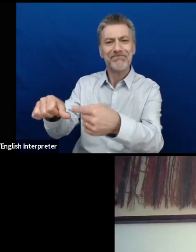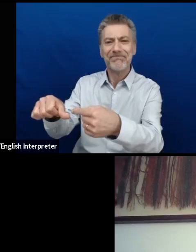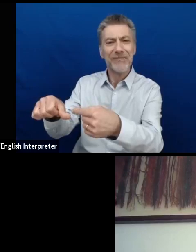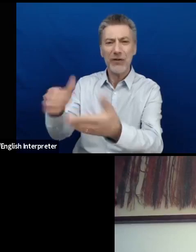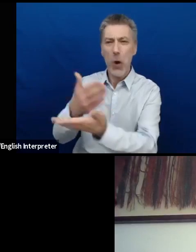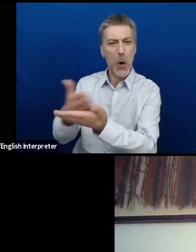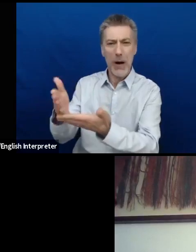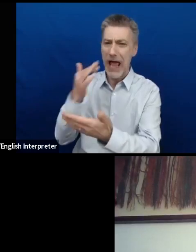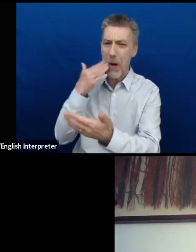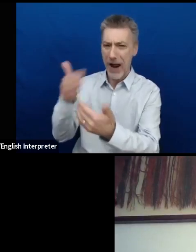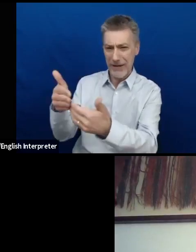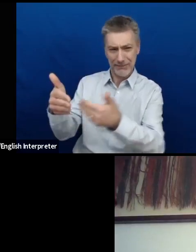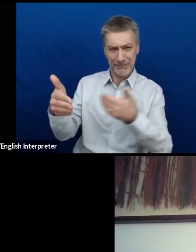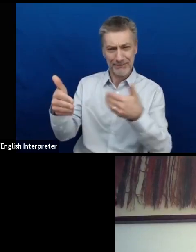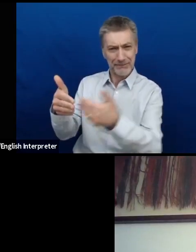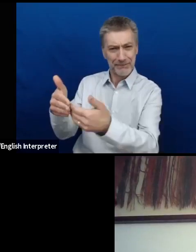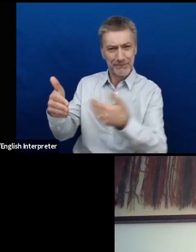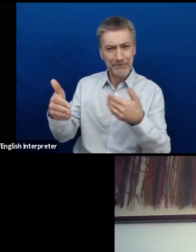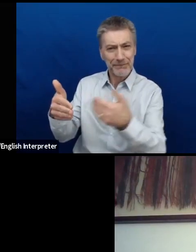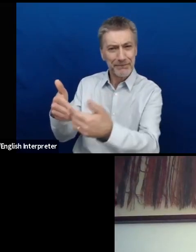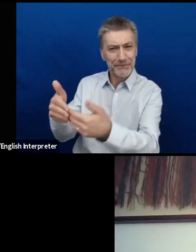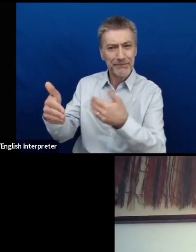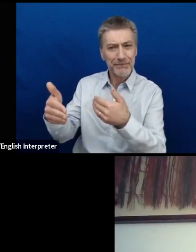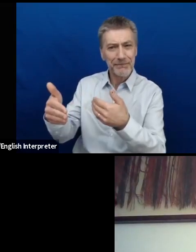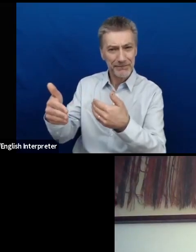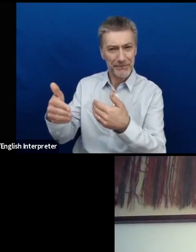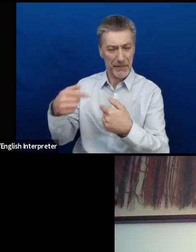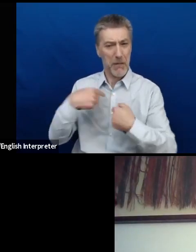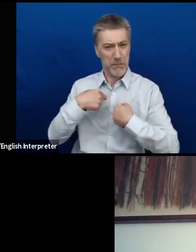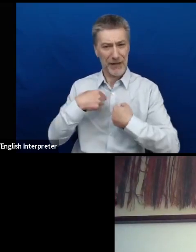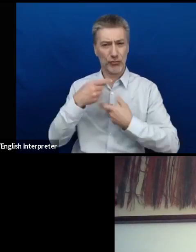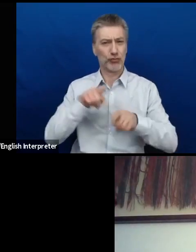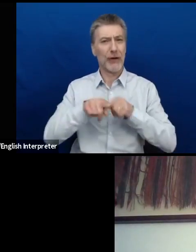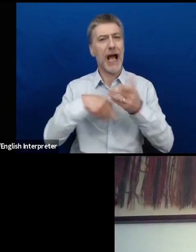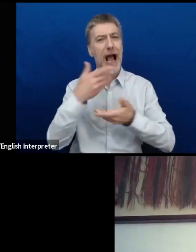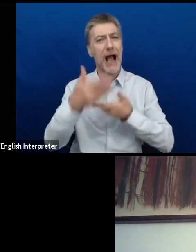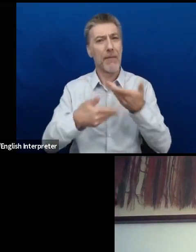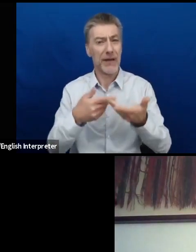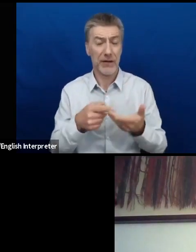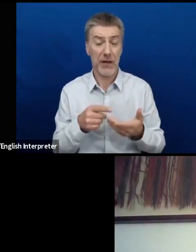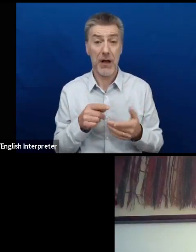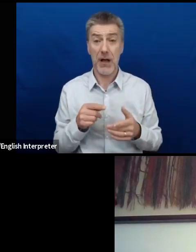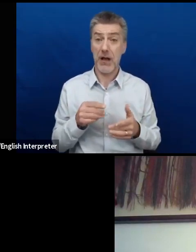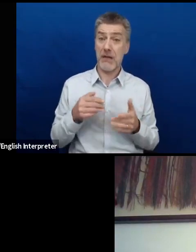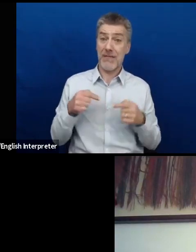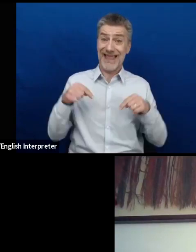for part of more of a more general understanding of social matters or does it